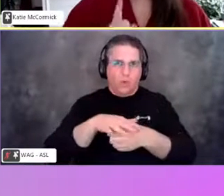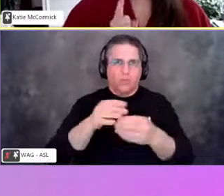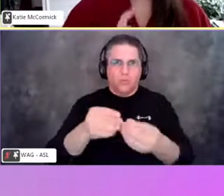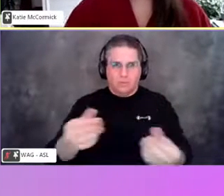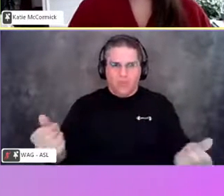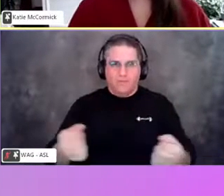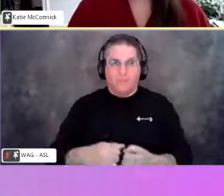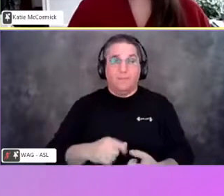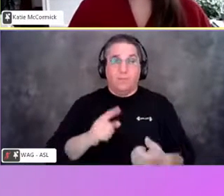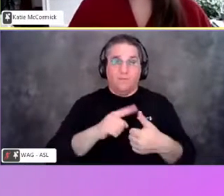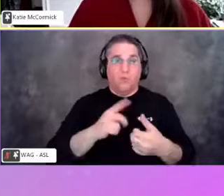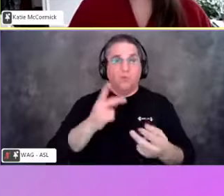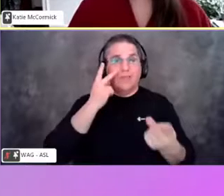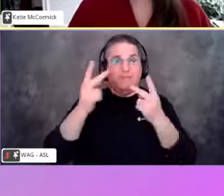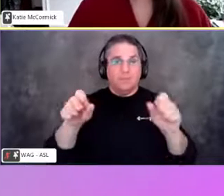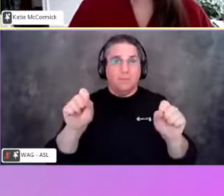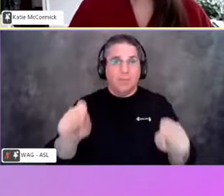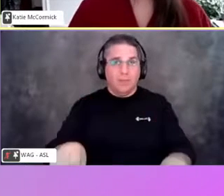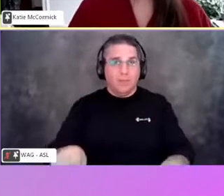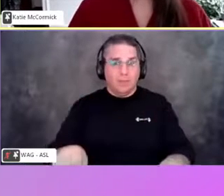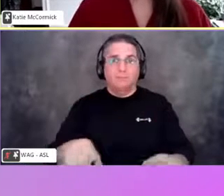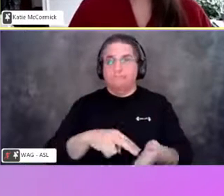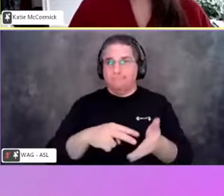[Katie McCormick] at When looking these problems we